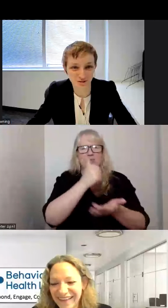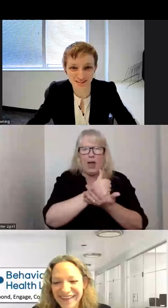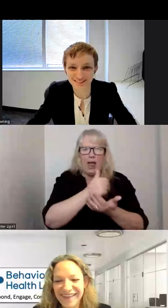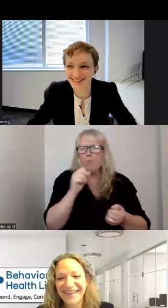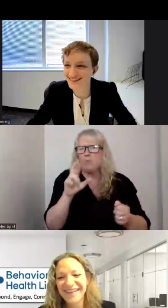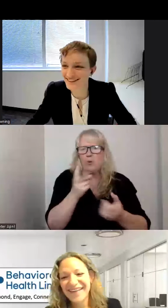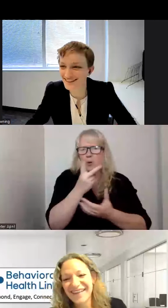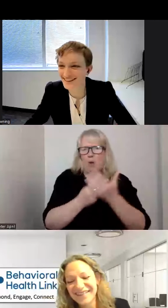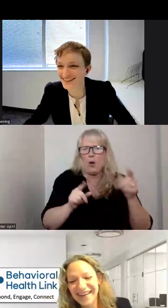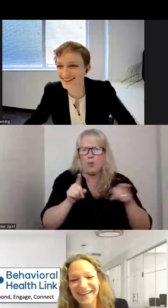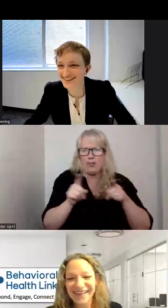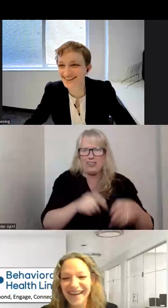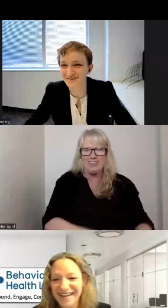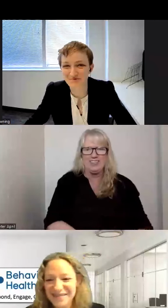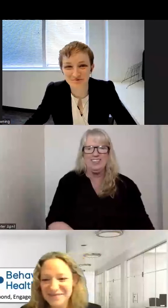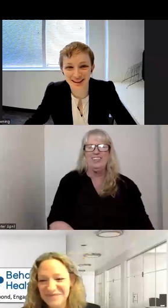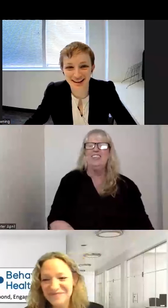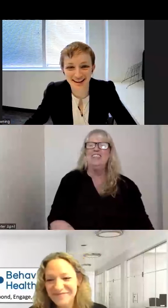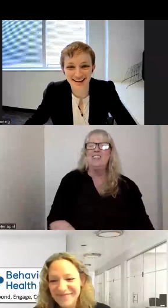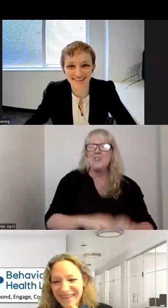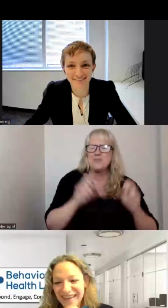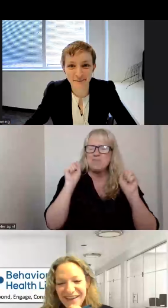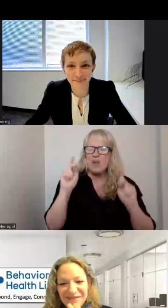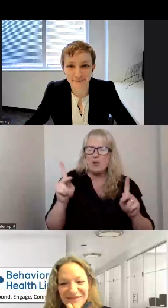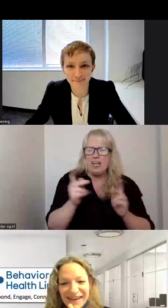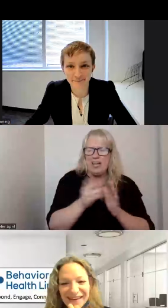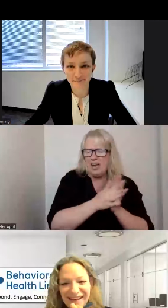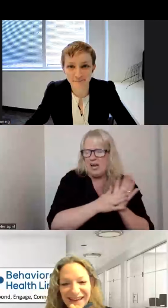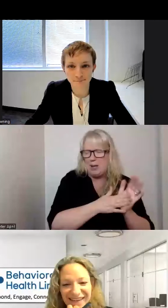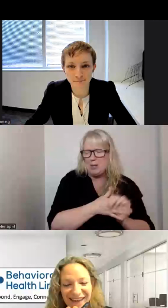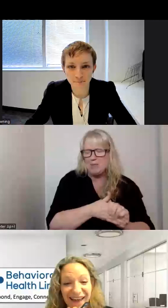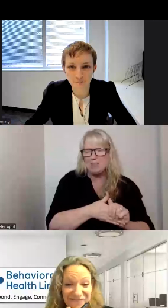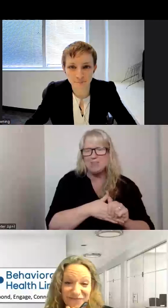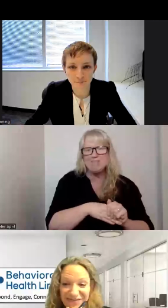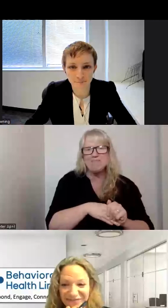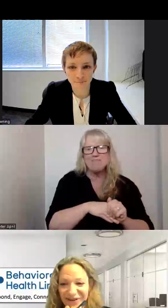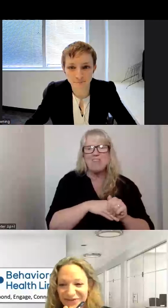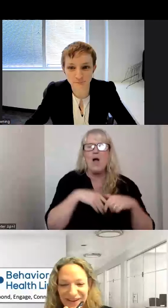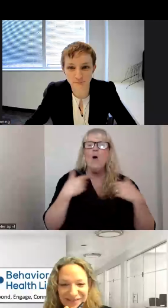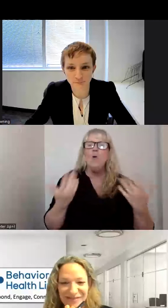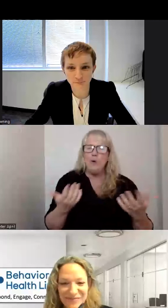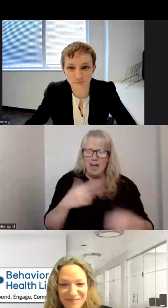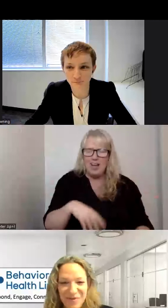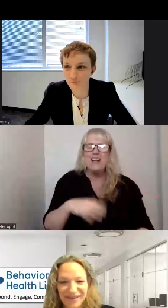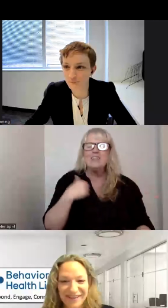: OKAY. WELL, I HAVE READ THE ROAD RUNNERS REPORT.